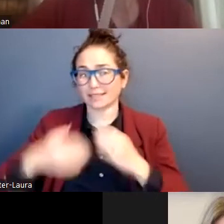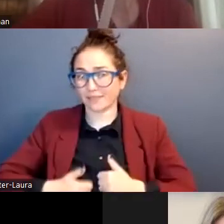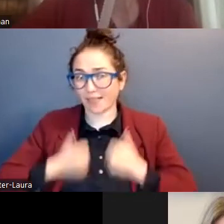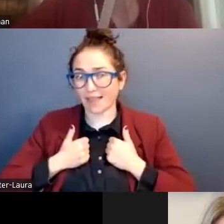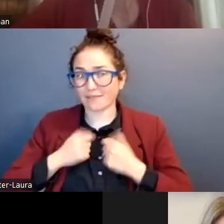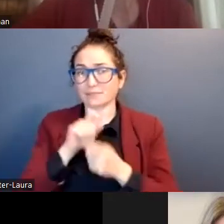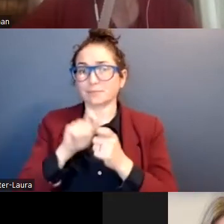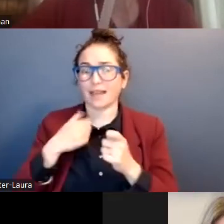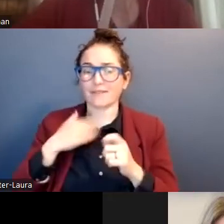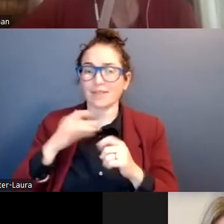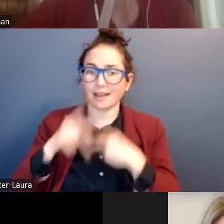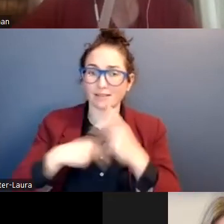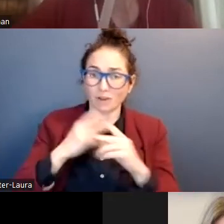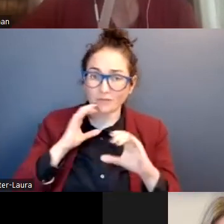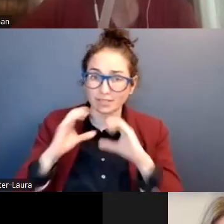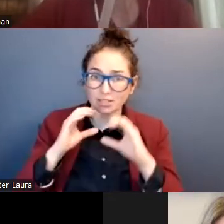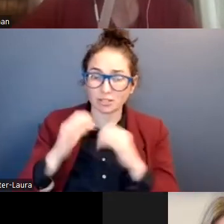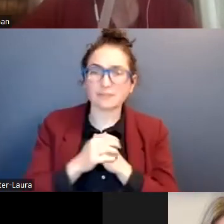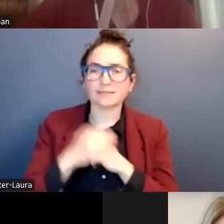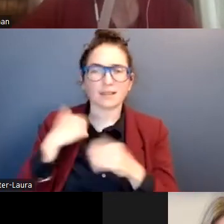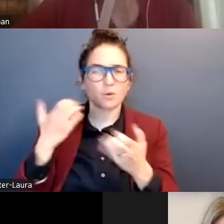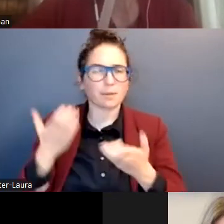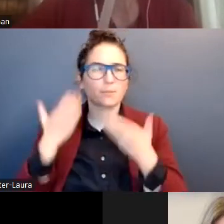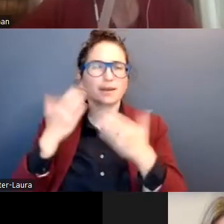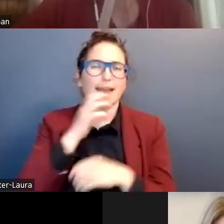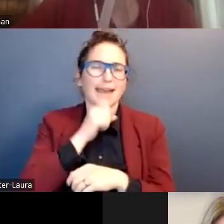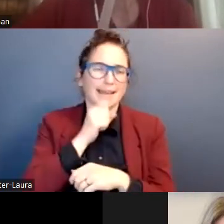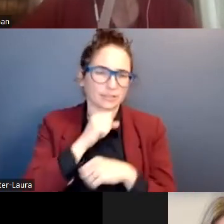these conversations, I want to bring up age, we kind of think